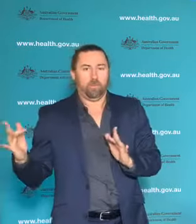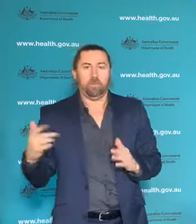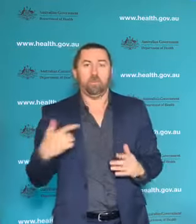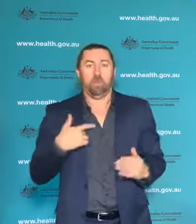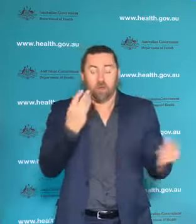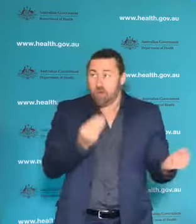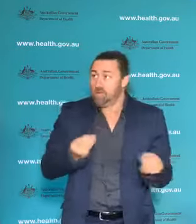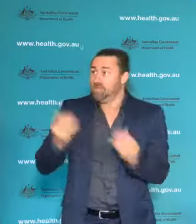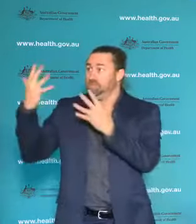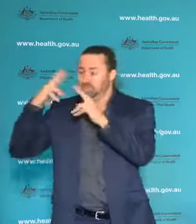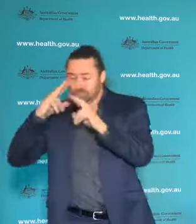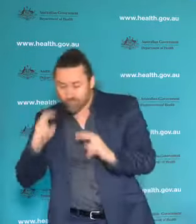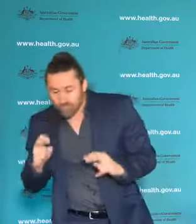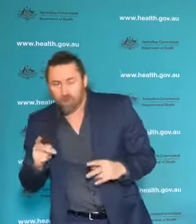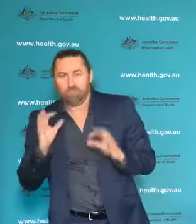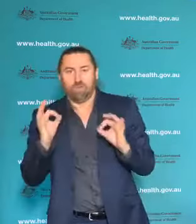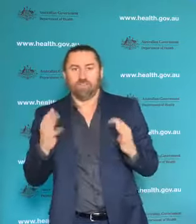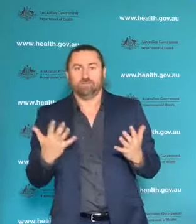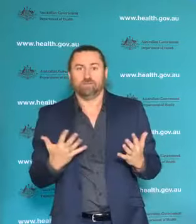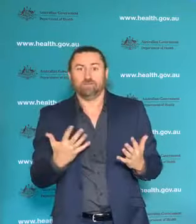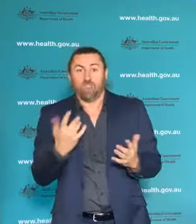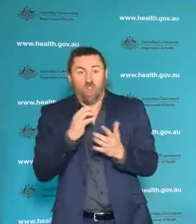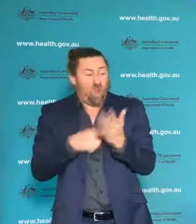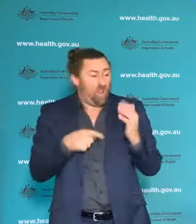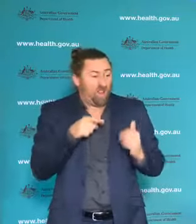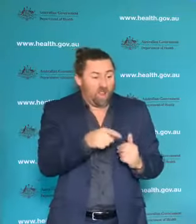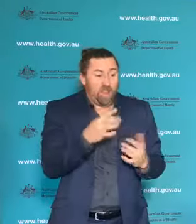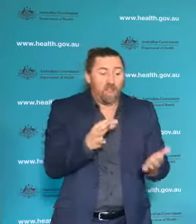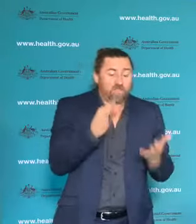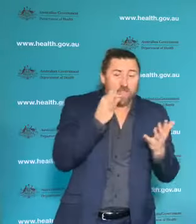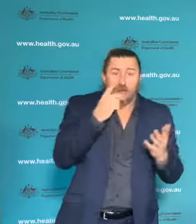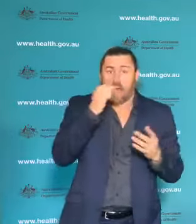on an aircraft, on a train, on a bus, or a tram,